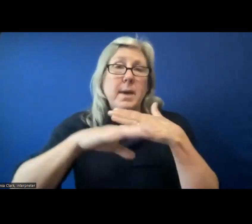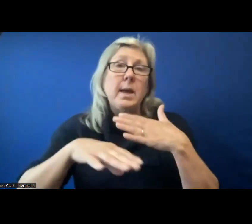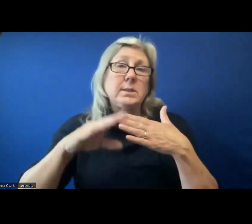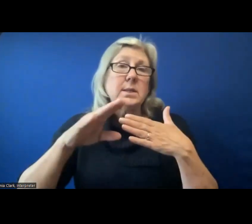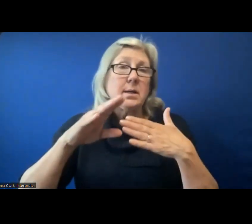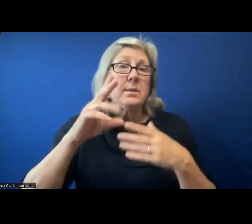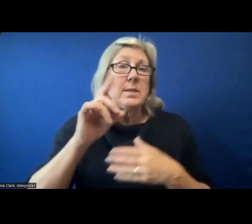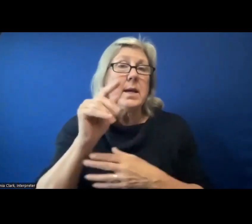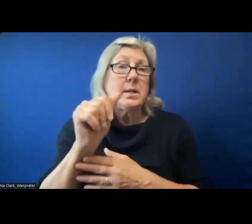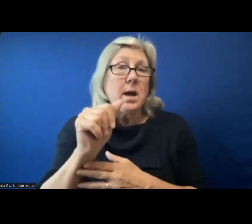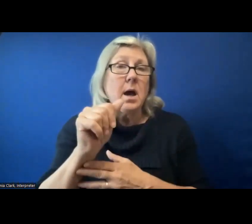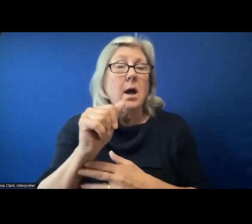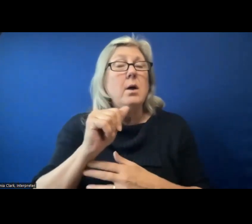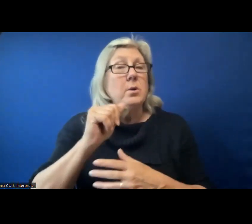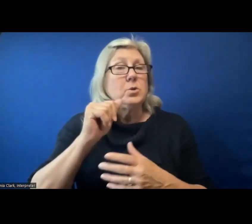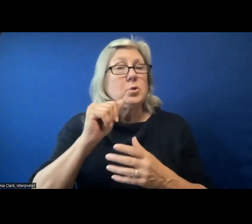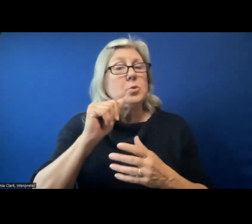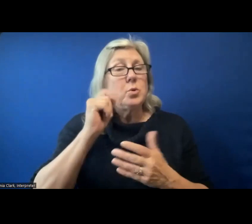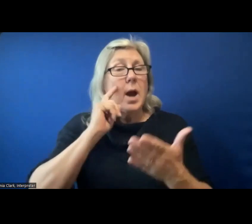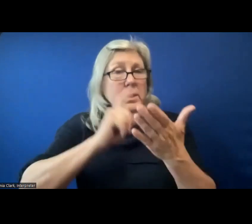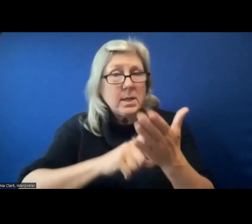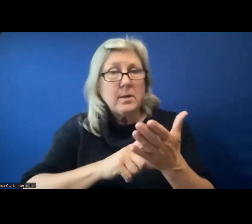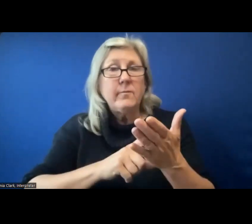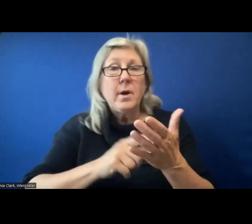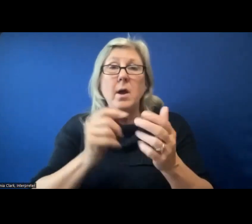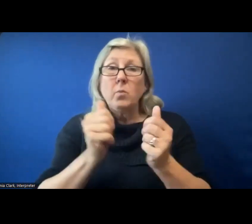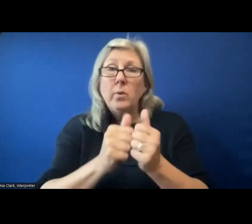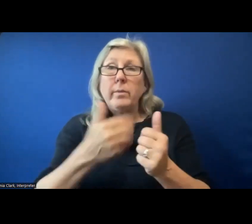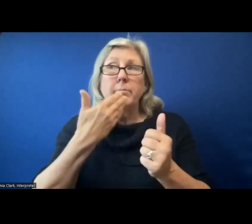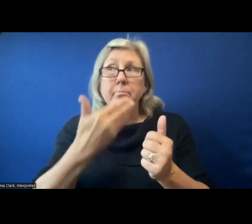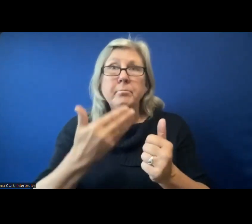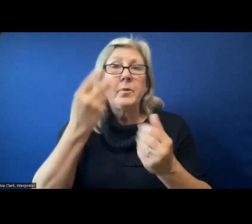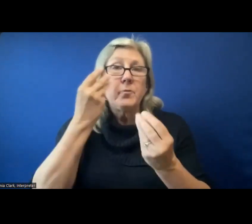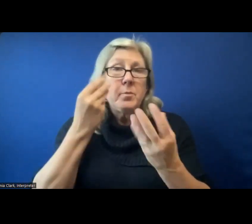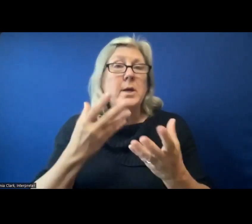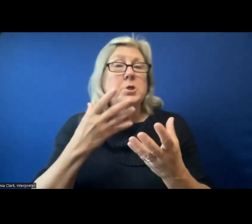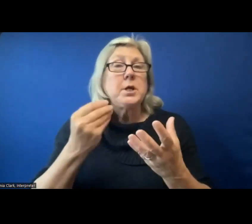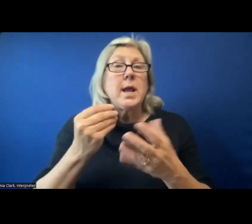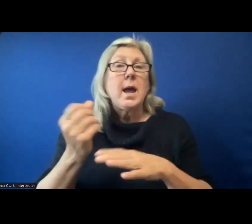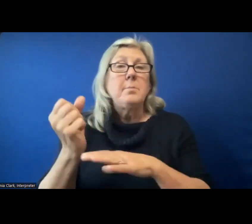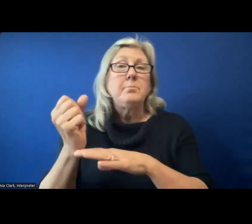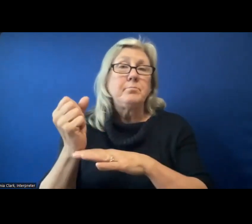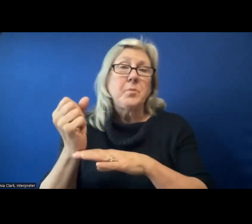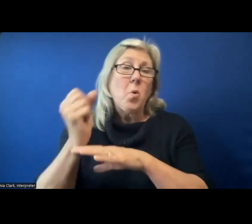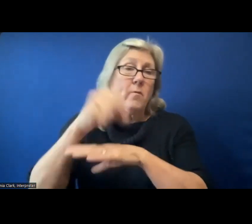So that we can identify in an informed manner and to help overcome past inequities.